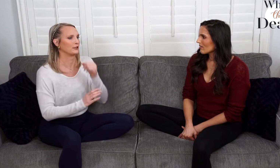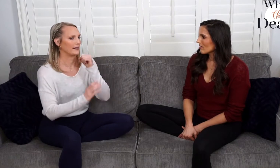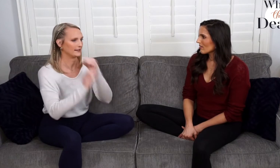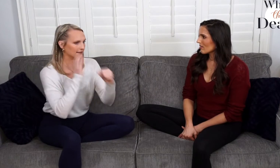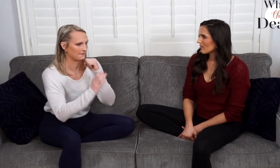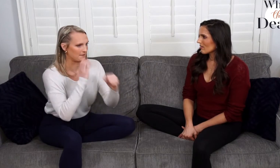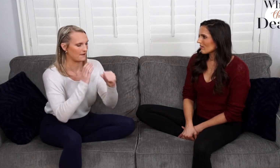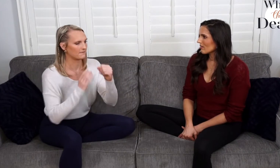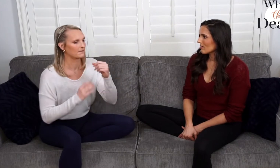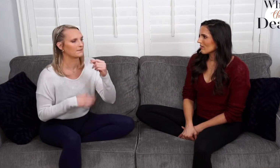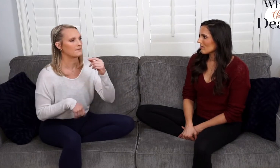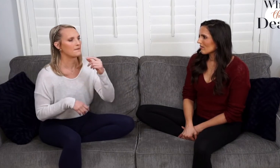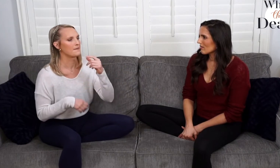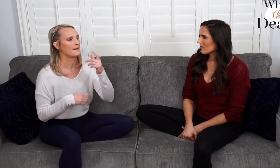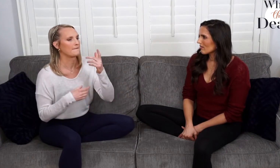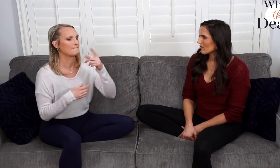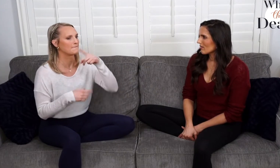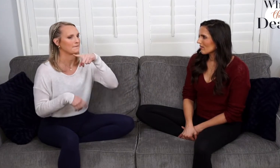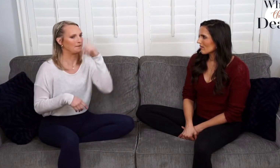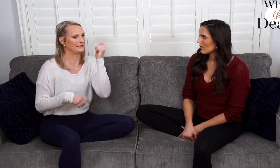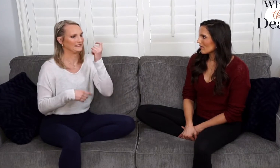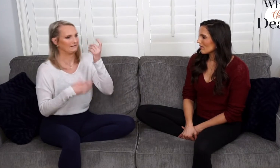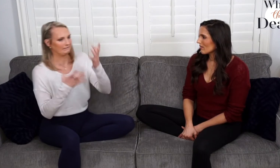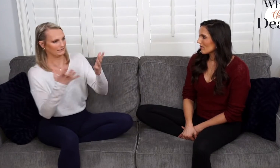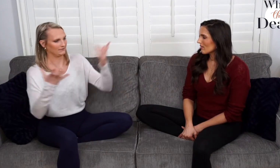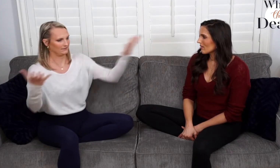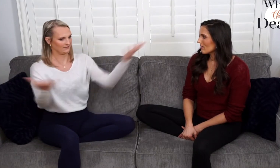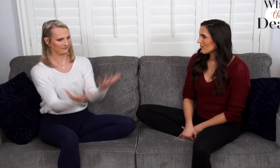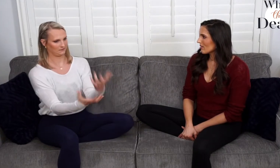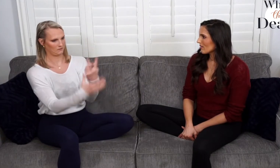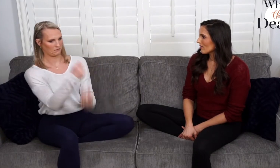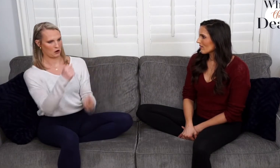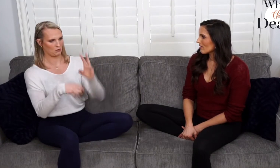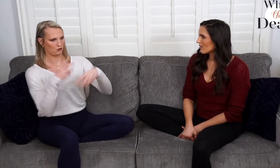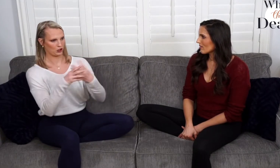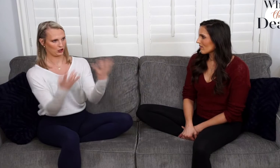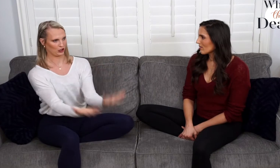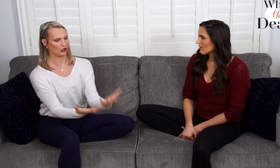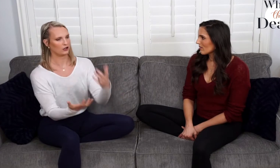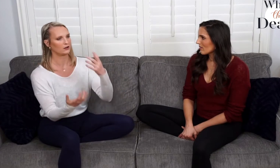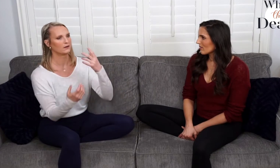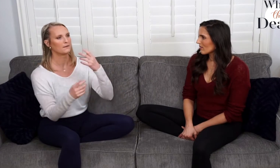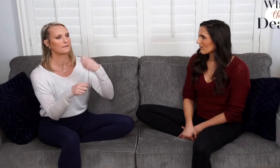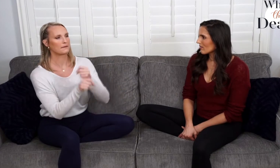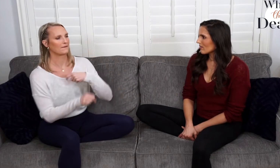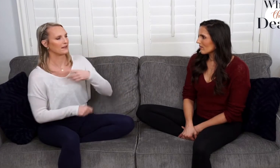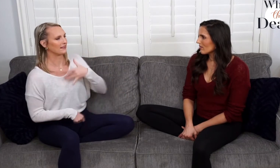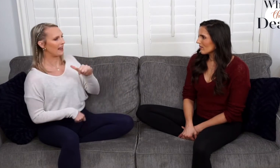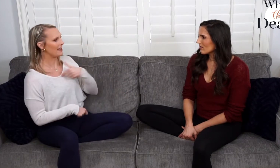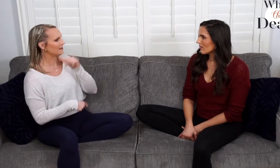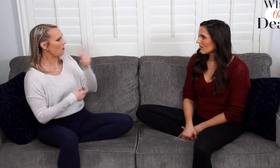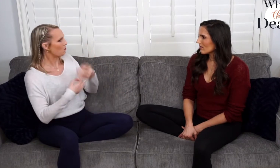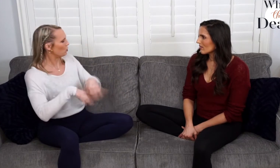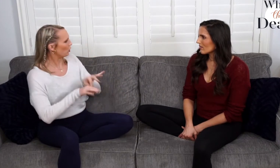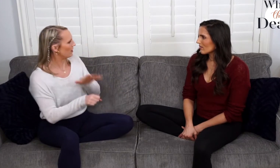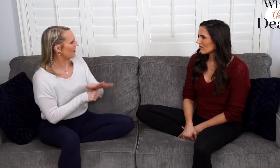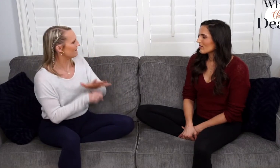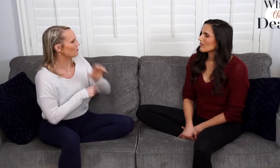SimComing because maybe both worlds are together, It makes me feel like I'm not important enough